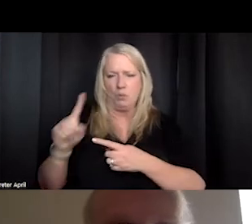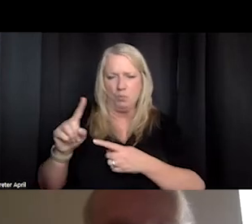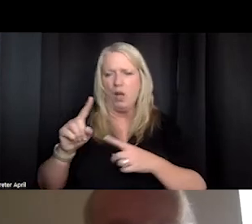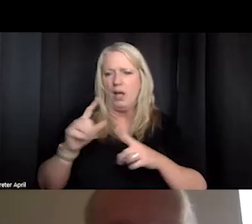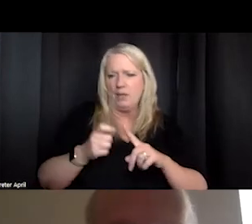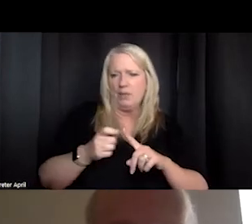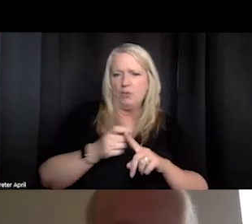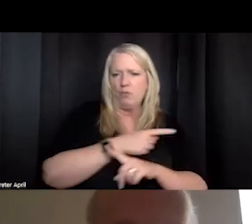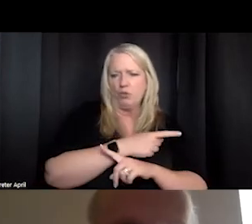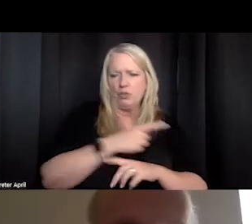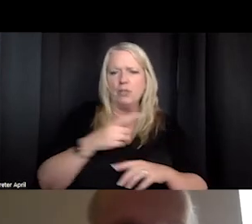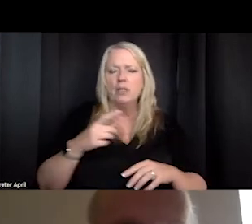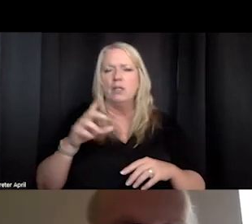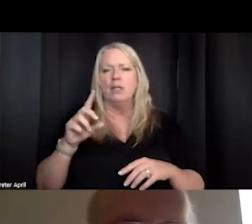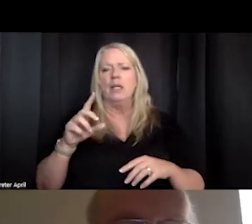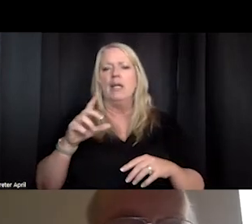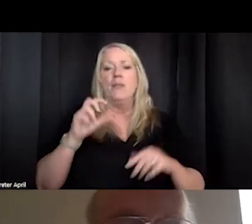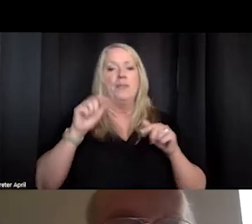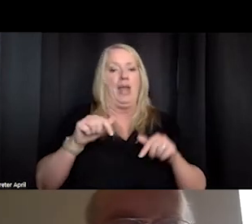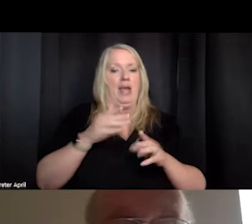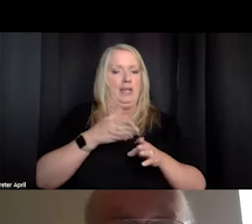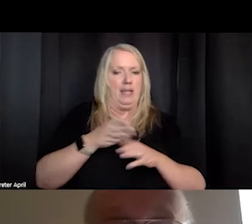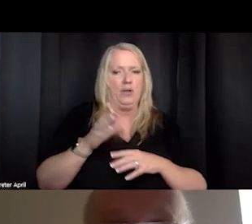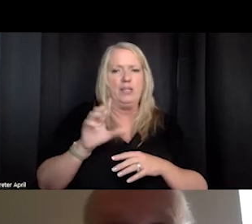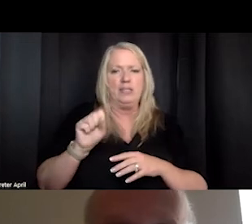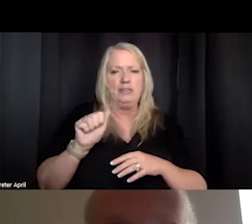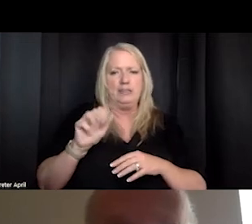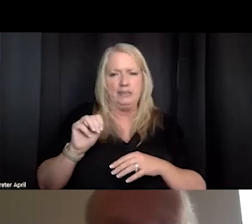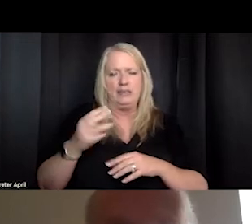THIS IS SOMETHING THAT SAMHSA IS WORKING ON INTENSIVELY NOW.